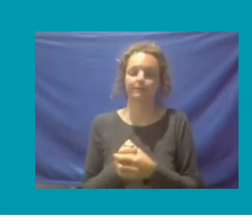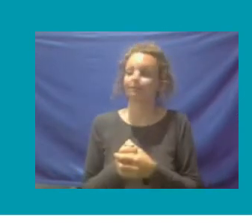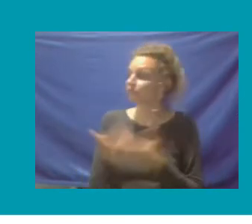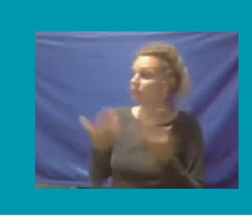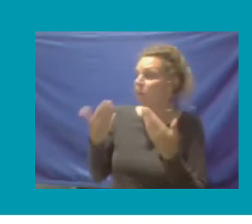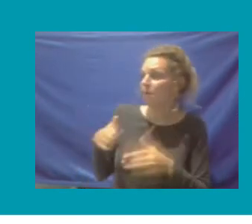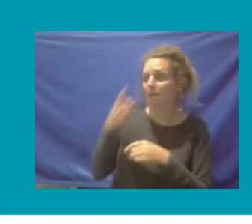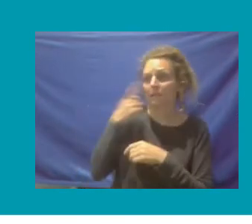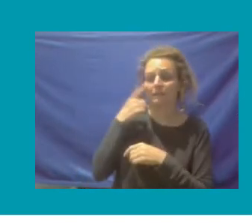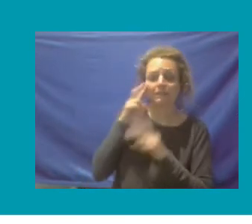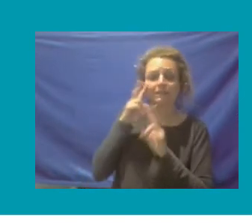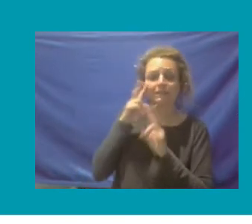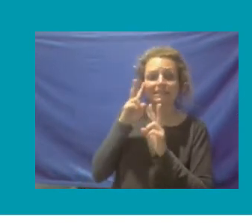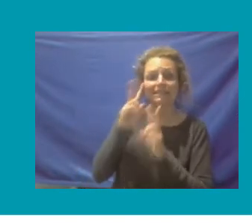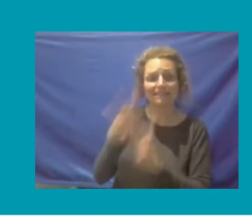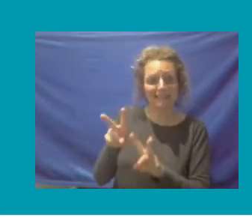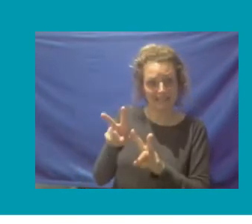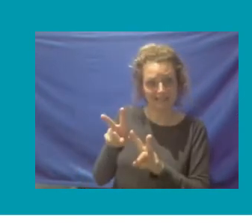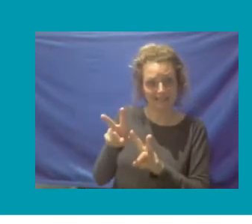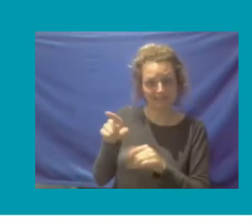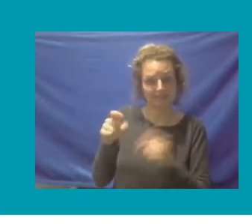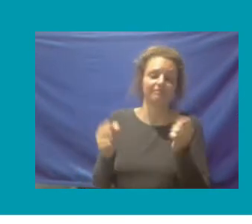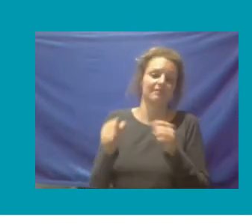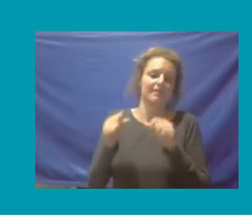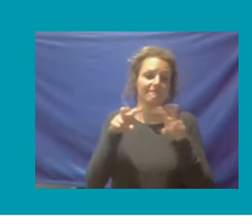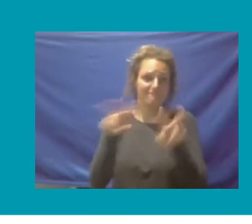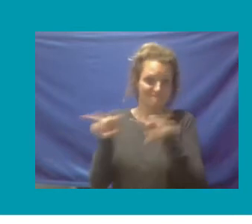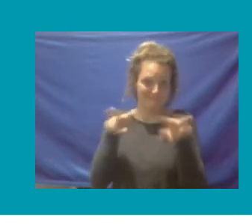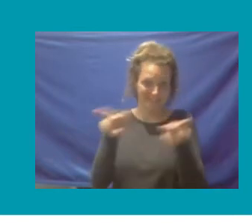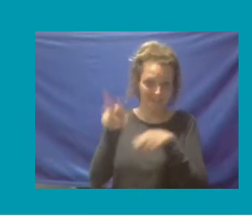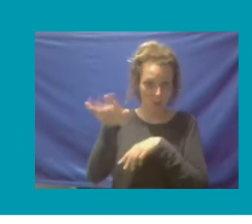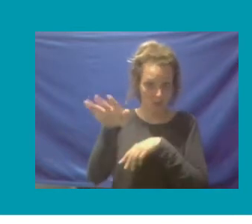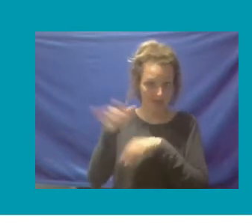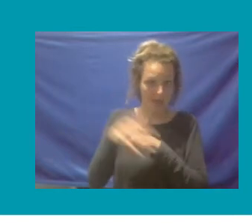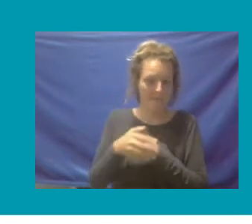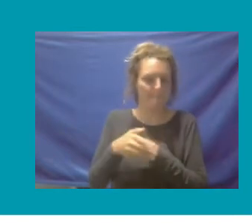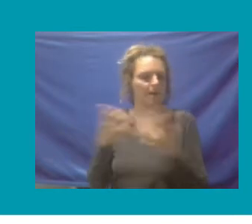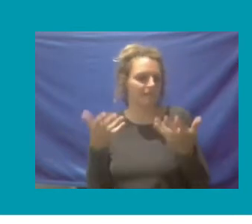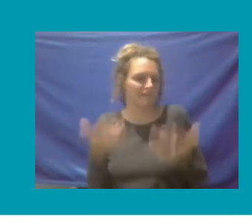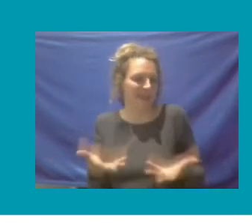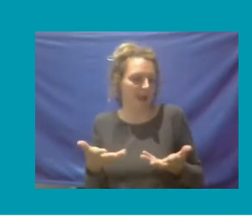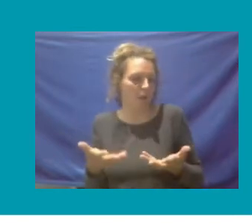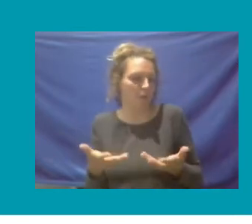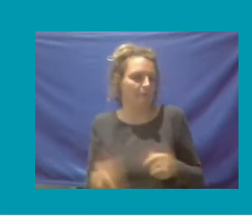Den and you got your 30 seconds to pitch it and get everyone behind you.